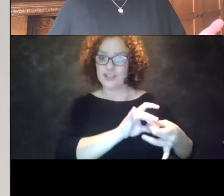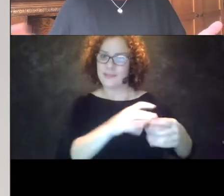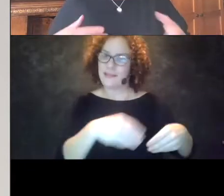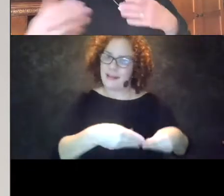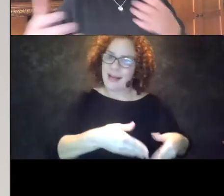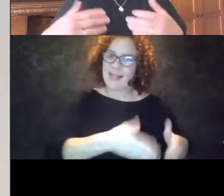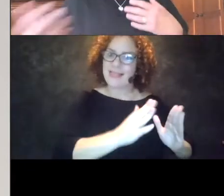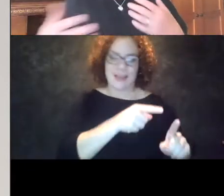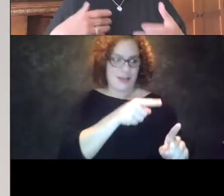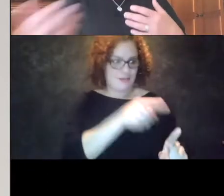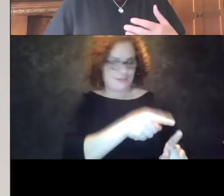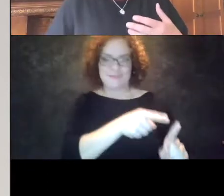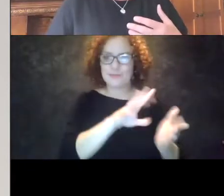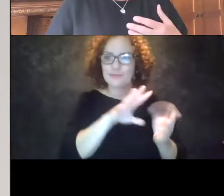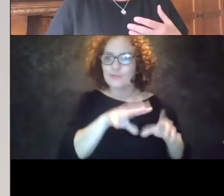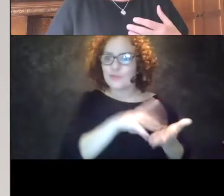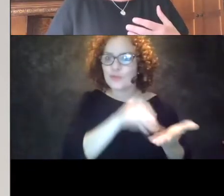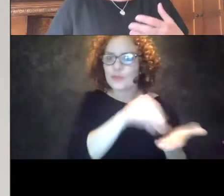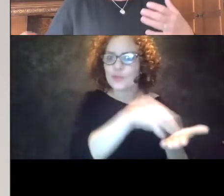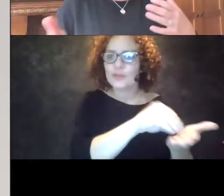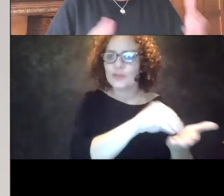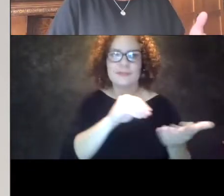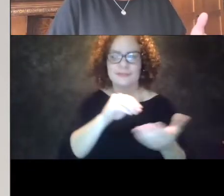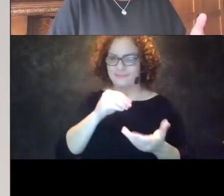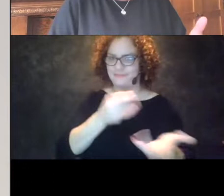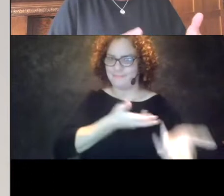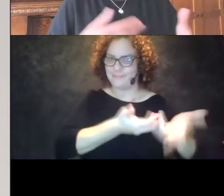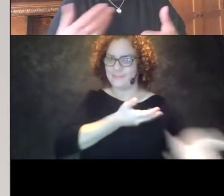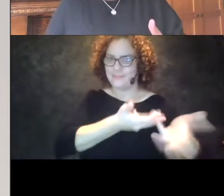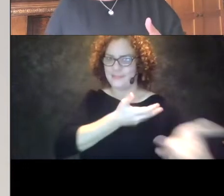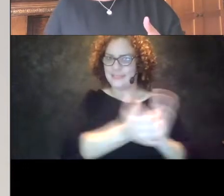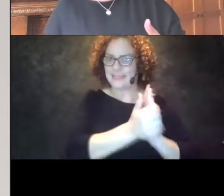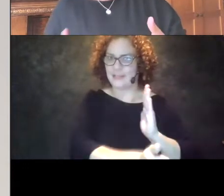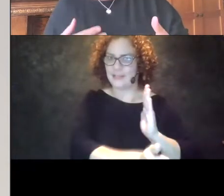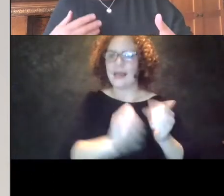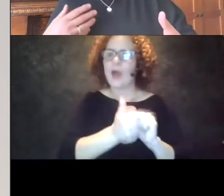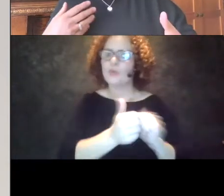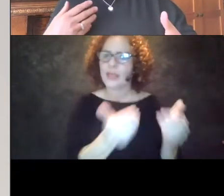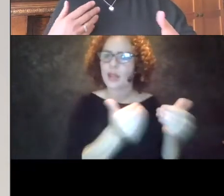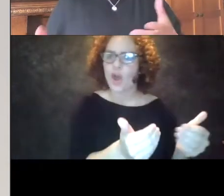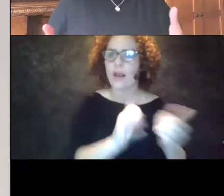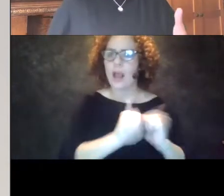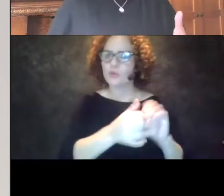skills, so how to get along with other people. How to collaborate and cooperate, how to resolve